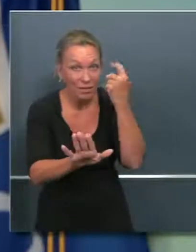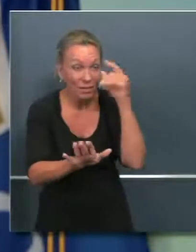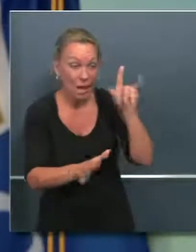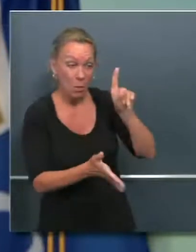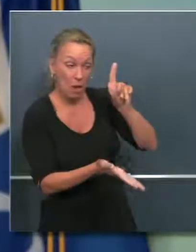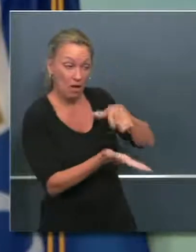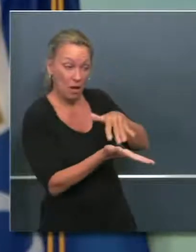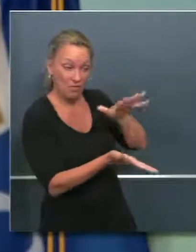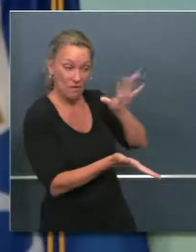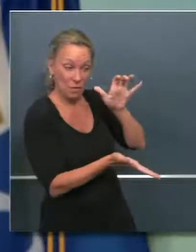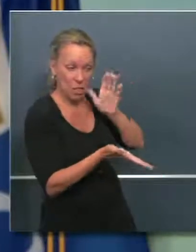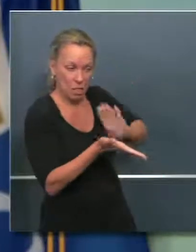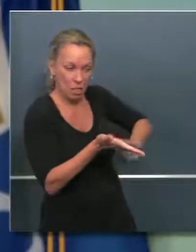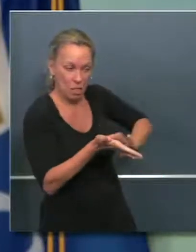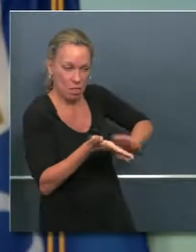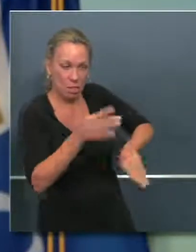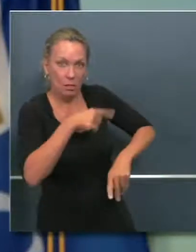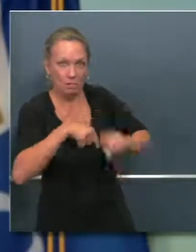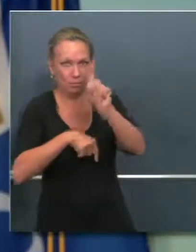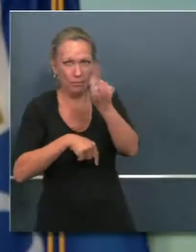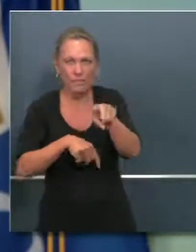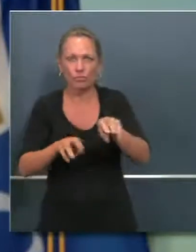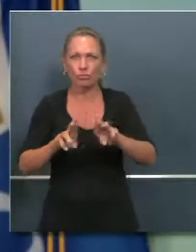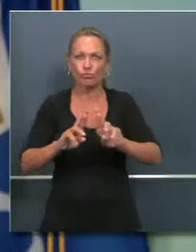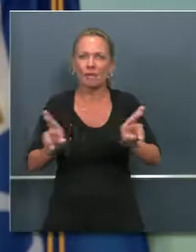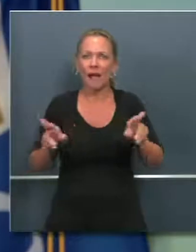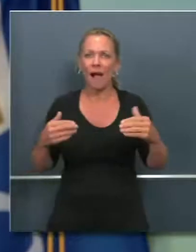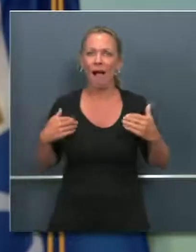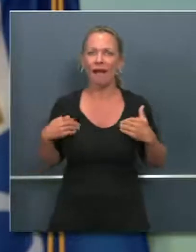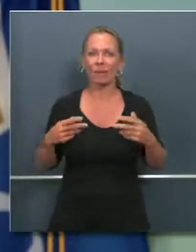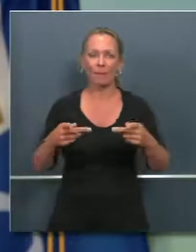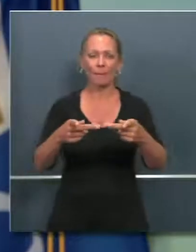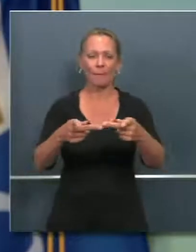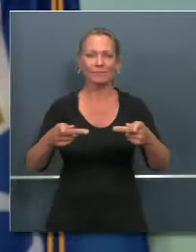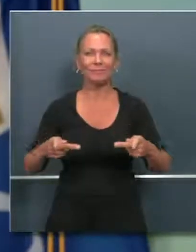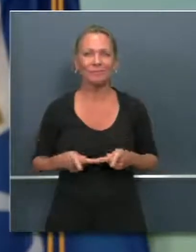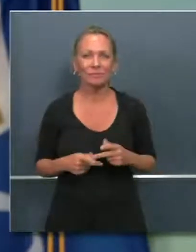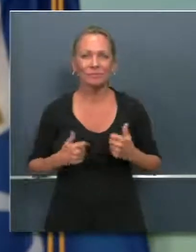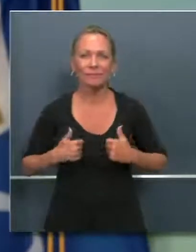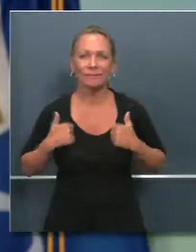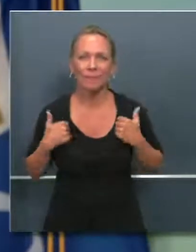said this a few days ago when talking about San Quentin last week that San Quentin has about 42